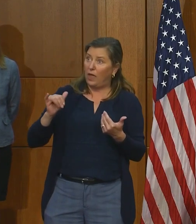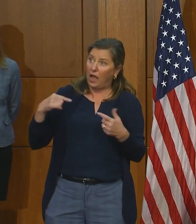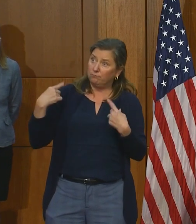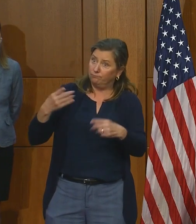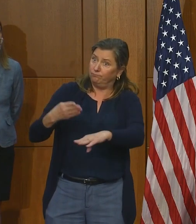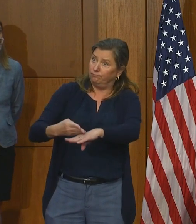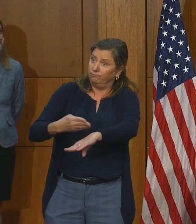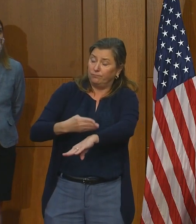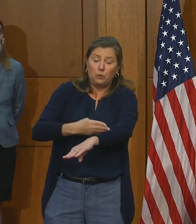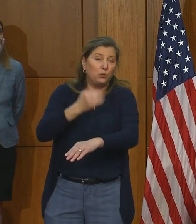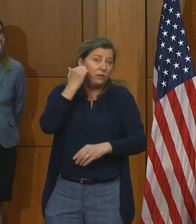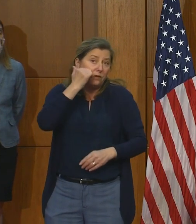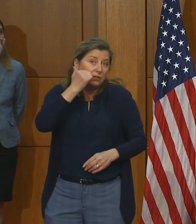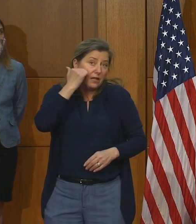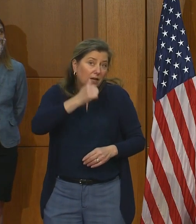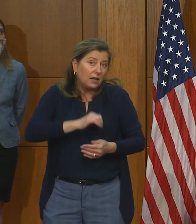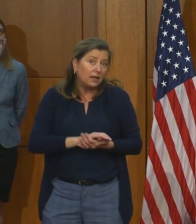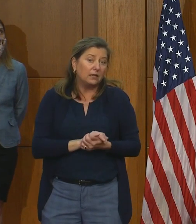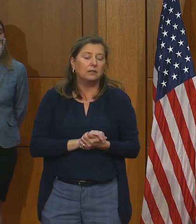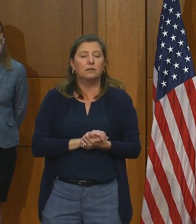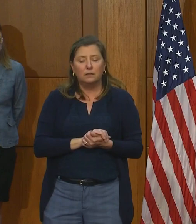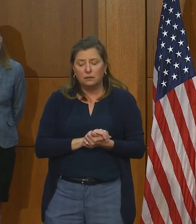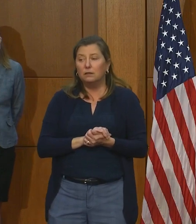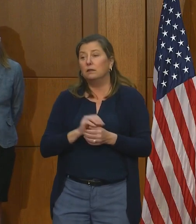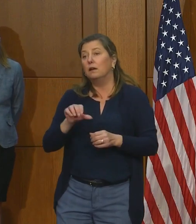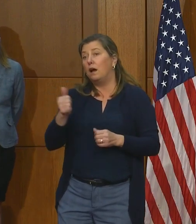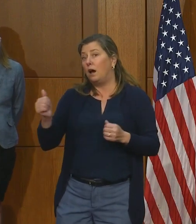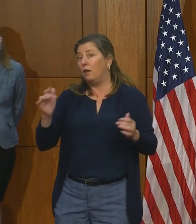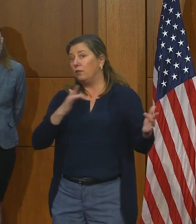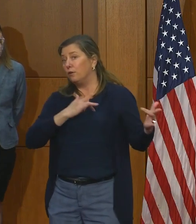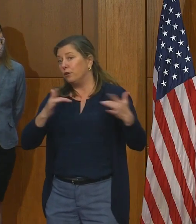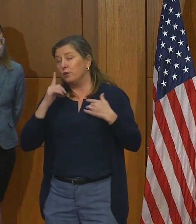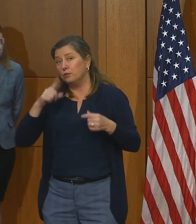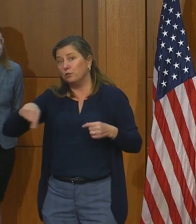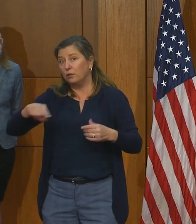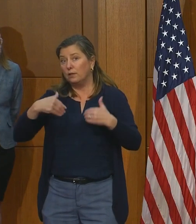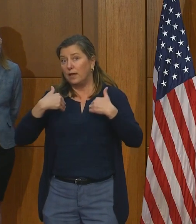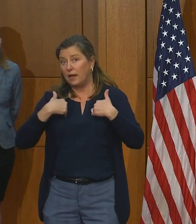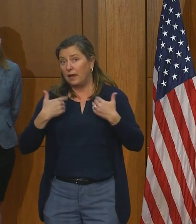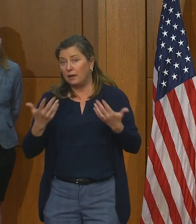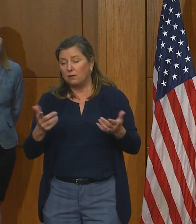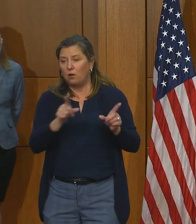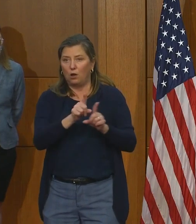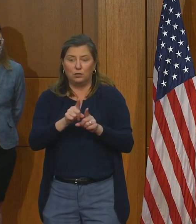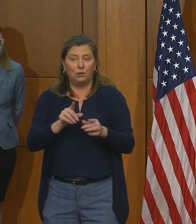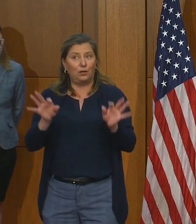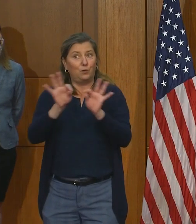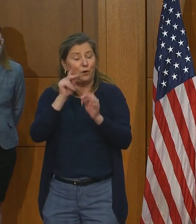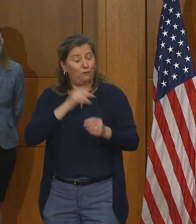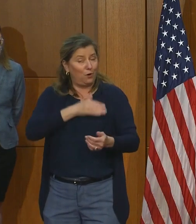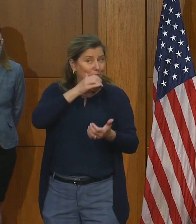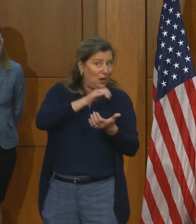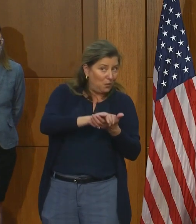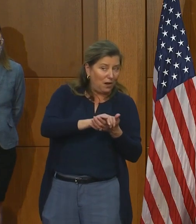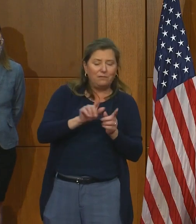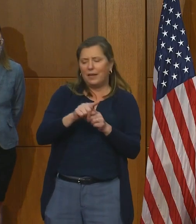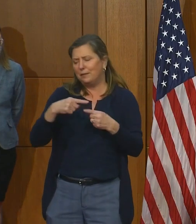VIRGINIA AS WE MOVE FORWARD SO. SO THAT BRINGS ON A DAILY BASIS